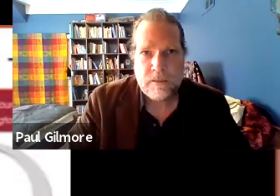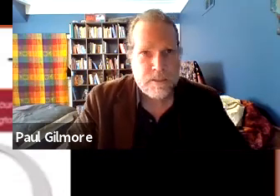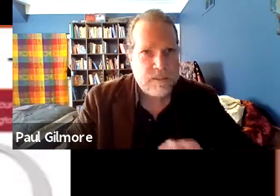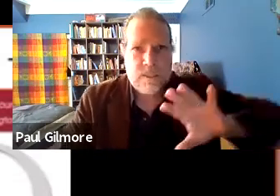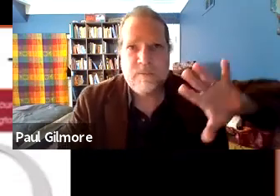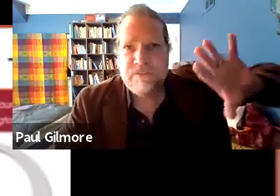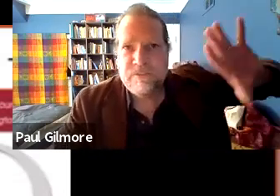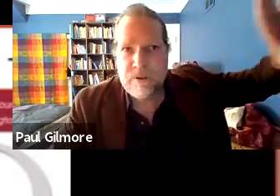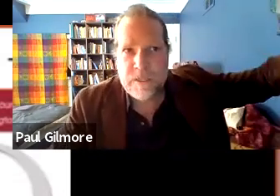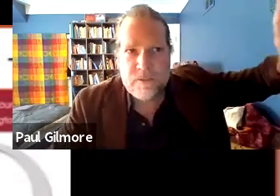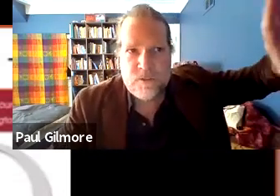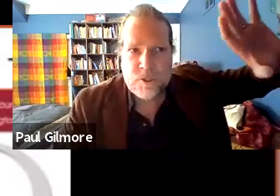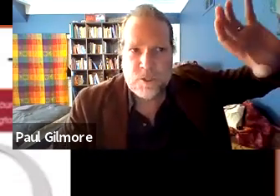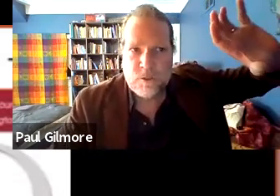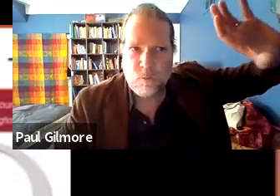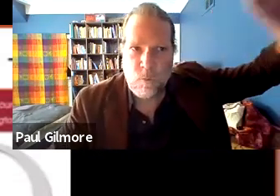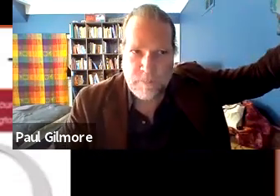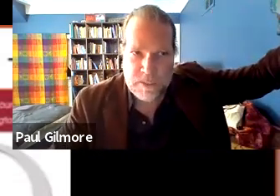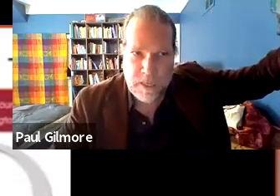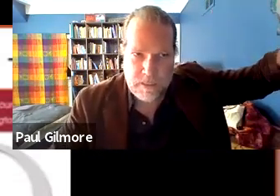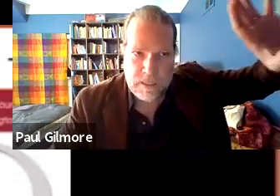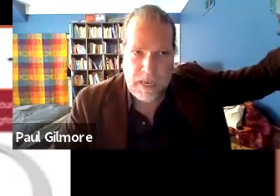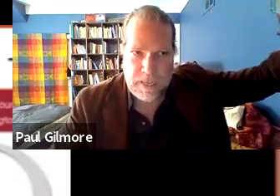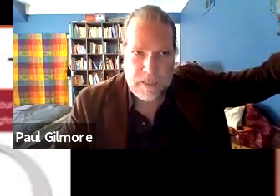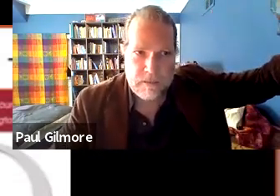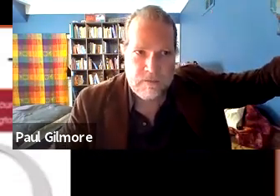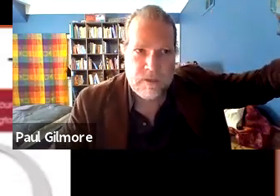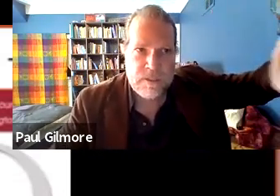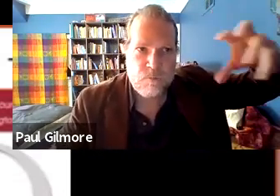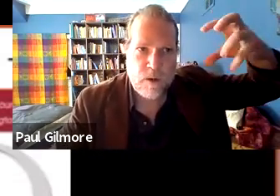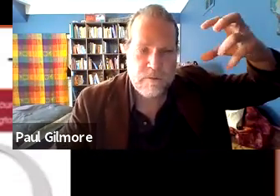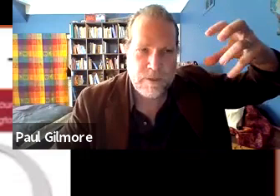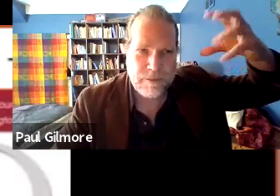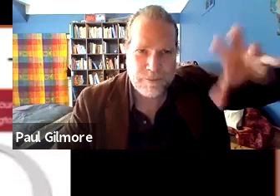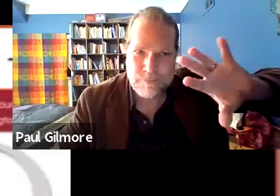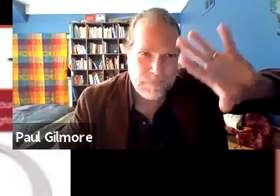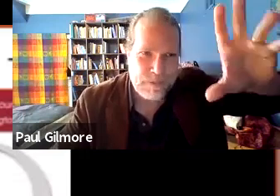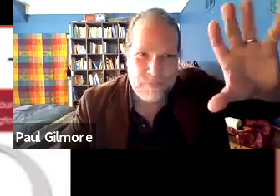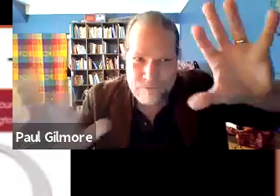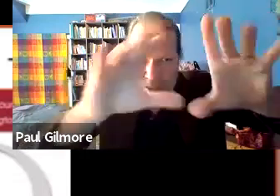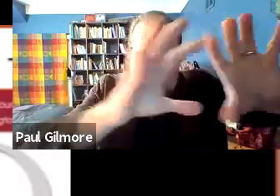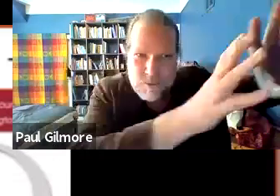Now, this isn't some fringe website guy. This is one of, you know, some some fringe